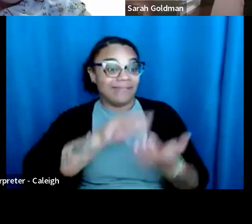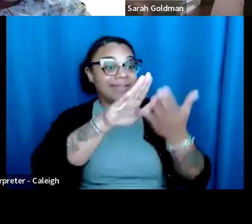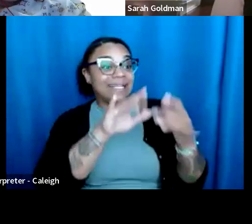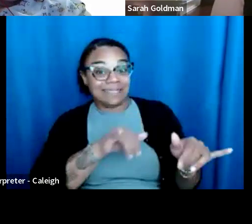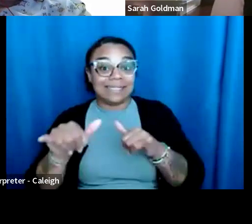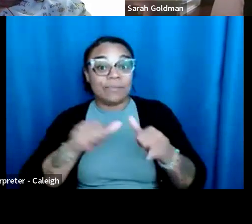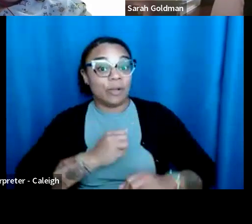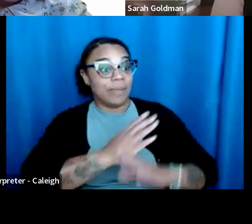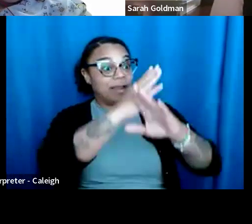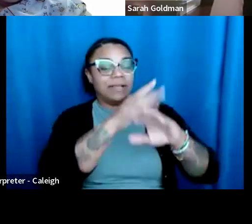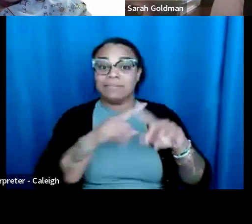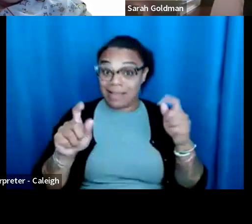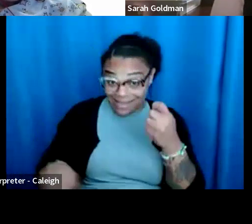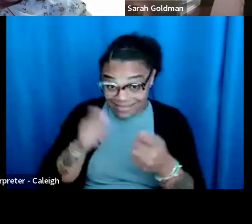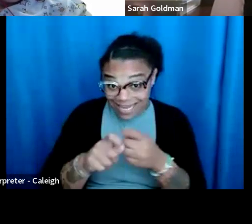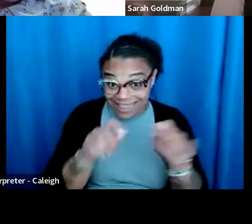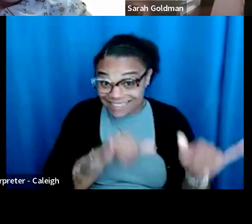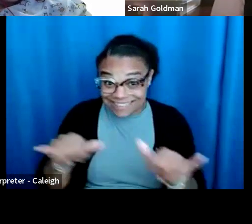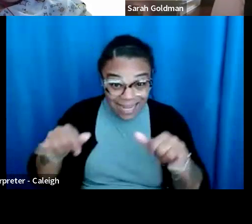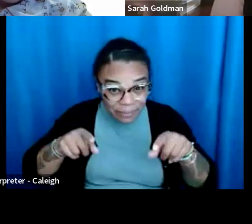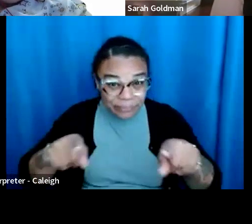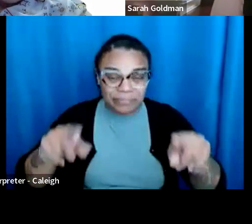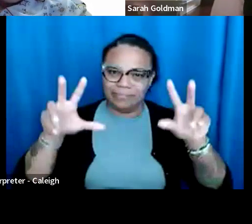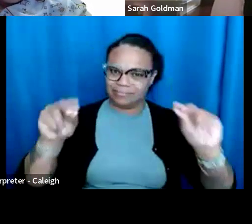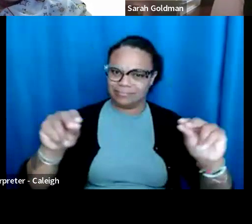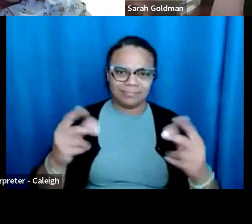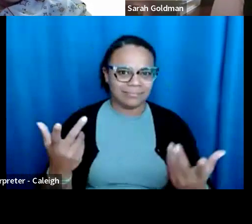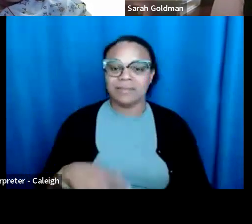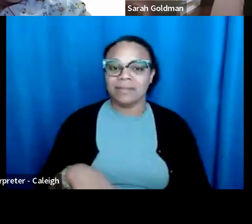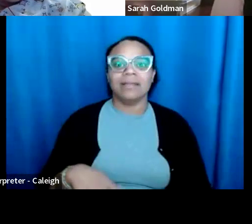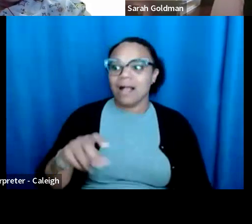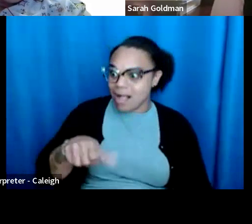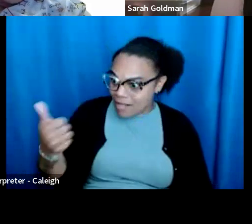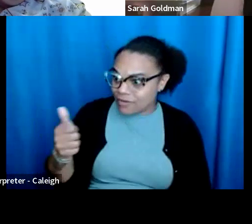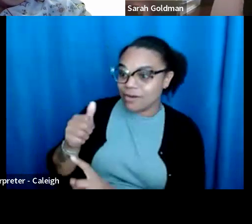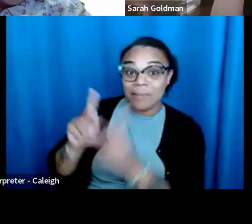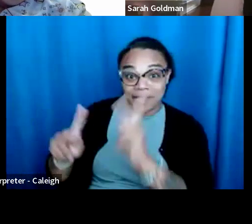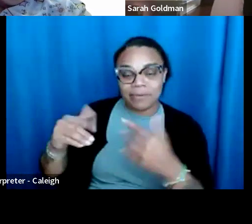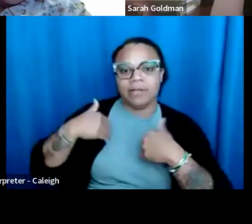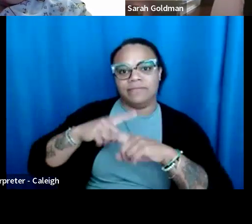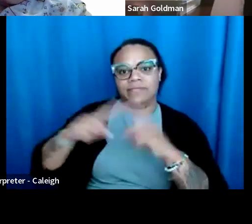And there are things that other people go through that maybe we haven't thought about before,